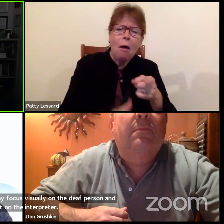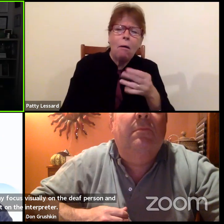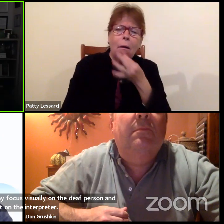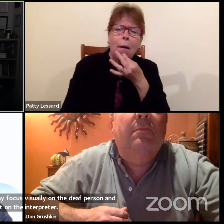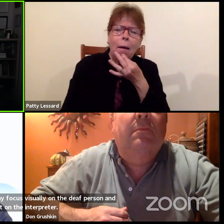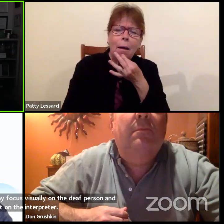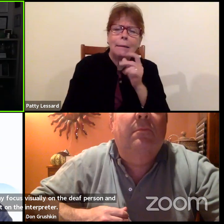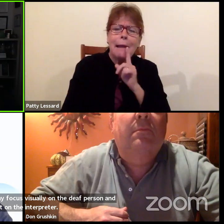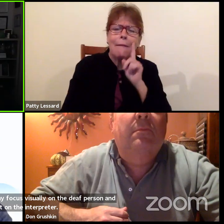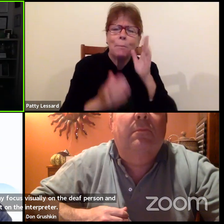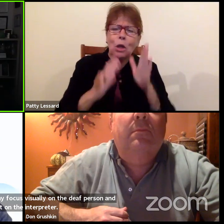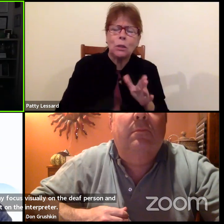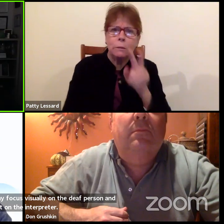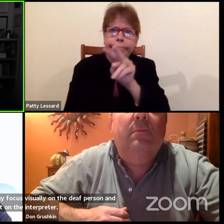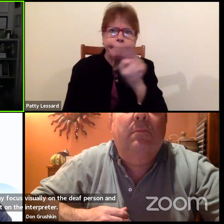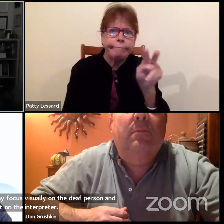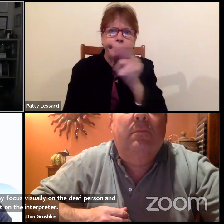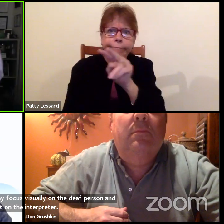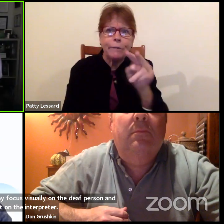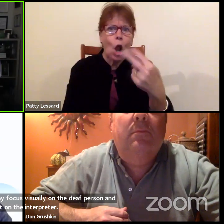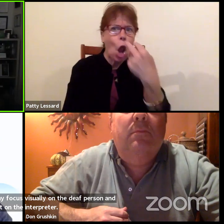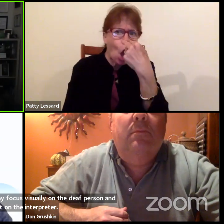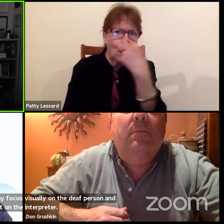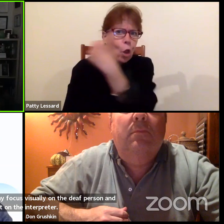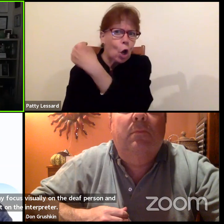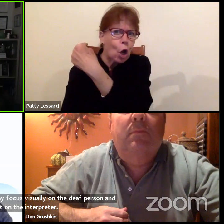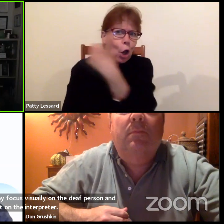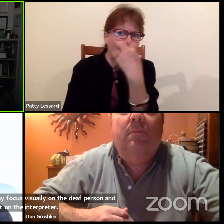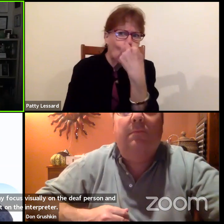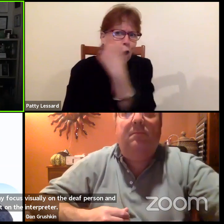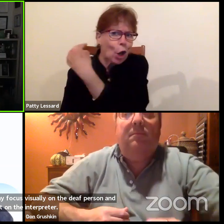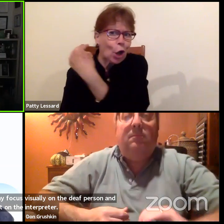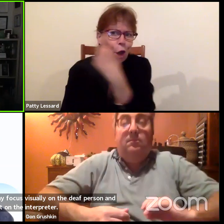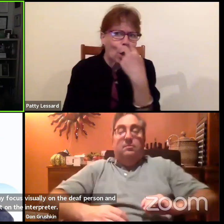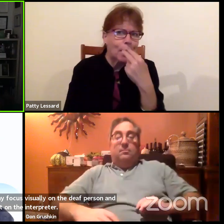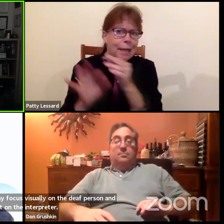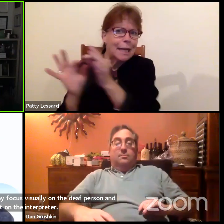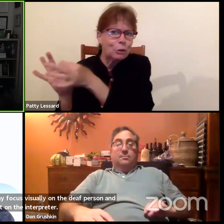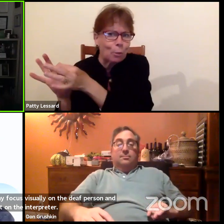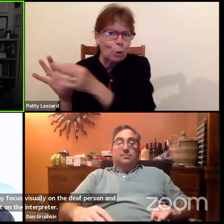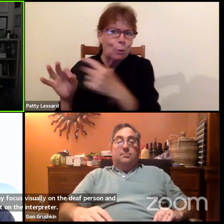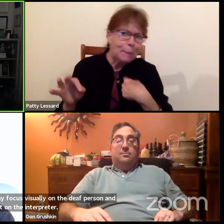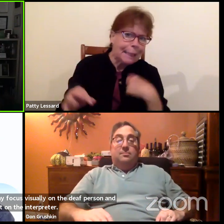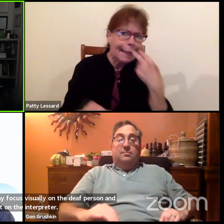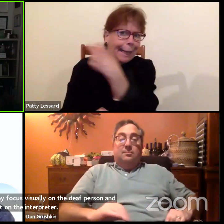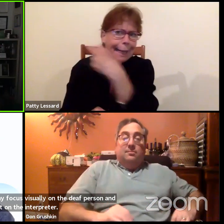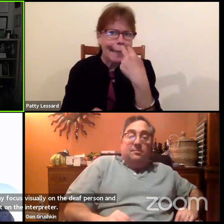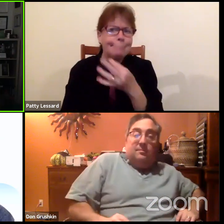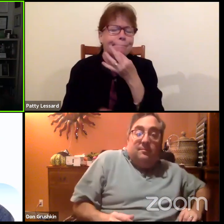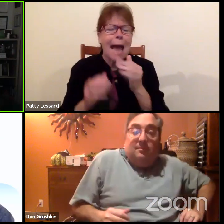learn how to concentrate my focus visually on the deaf person and not on the interpreter. When the signer is interpreting me for the deaf person, how does